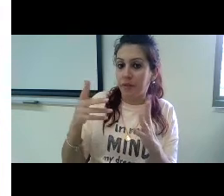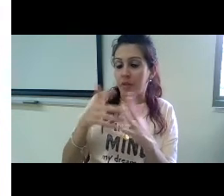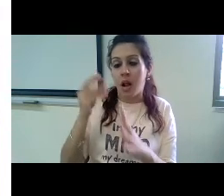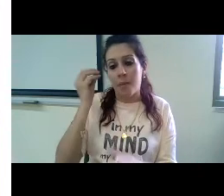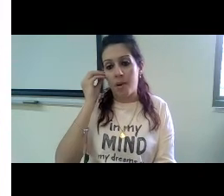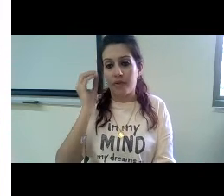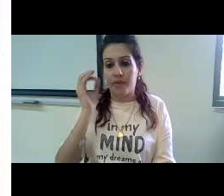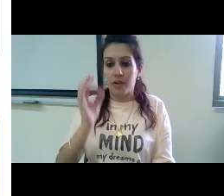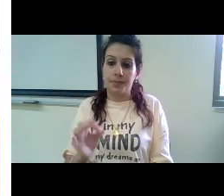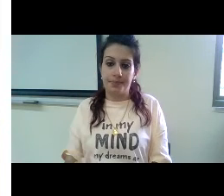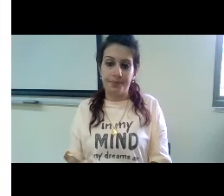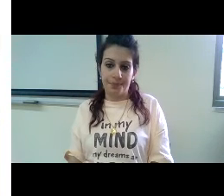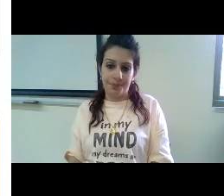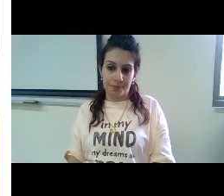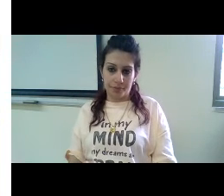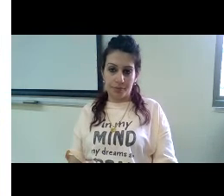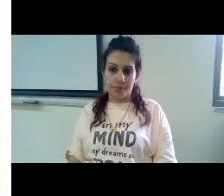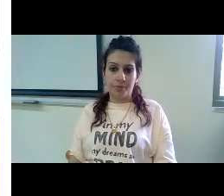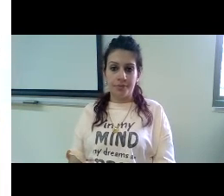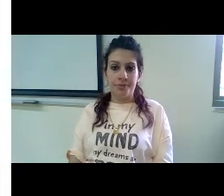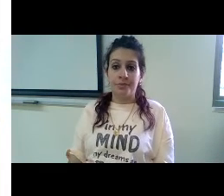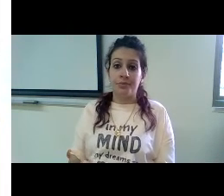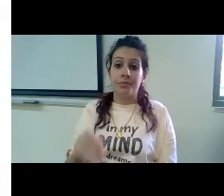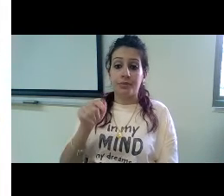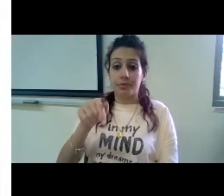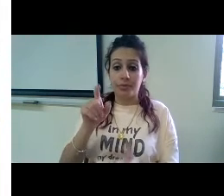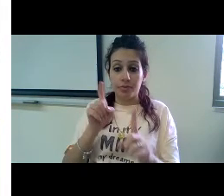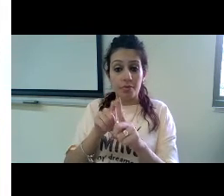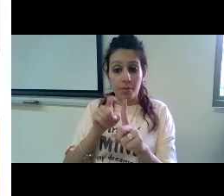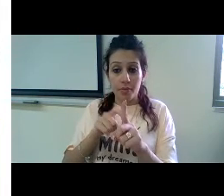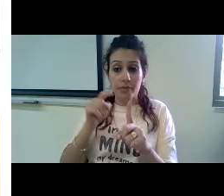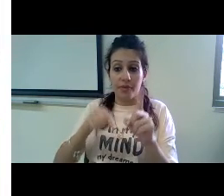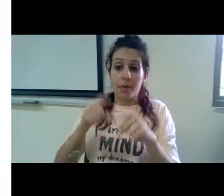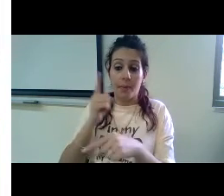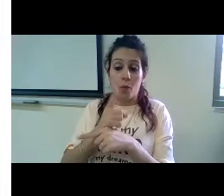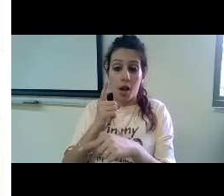a guidance and support, especially in terms of Covid-19.